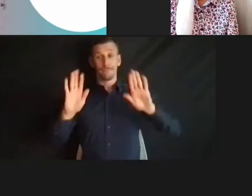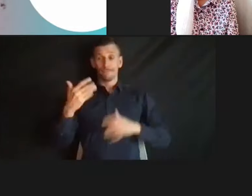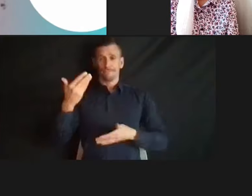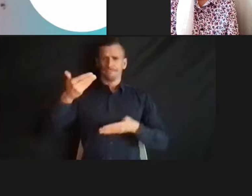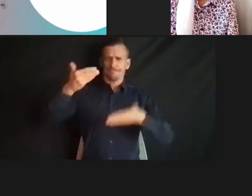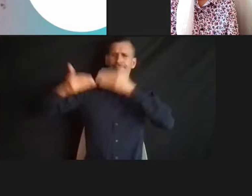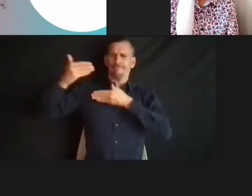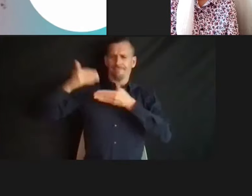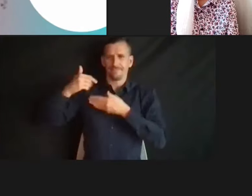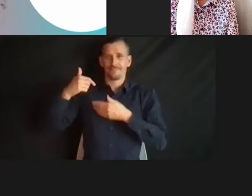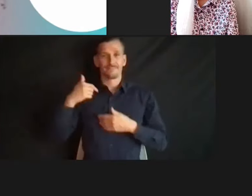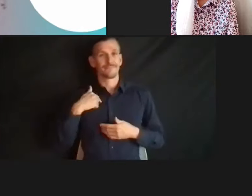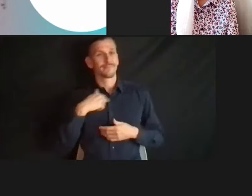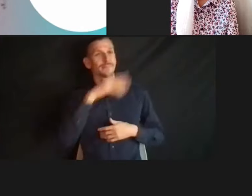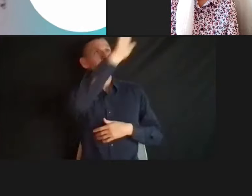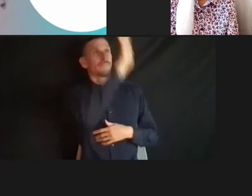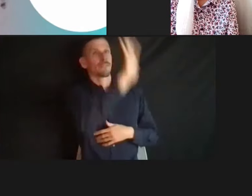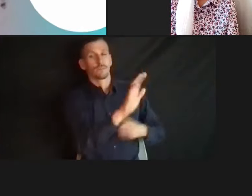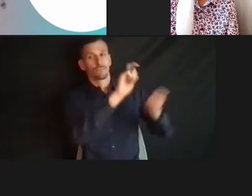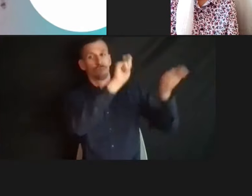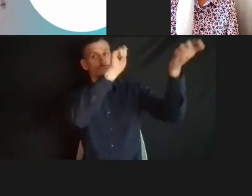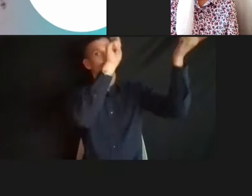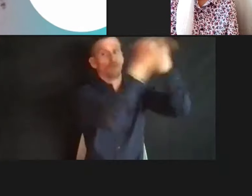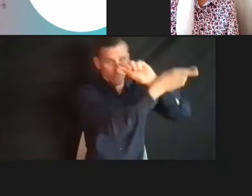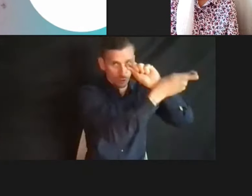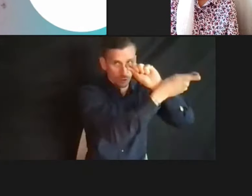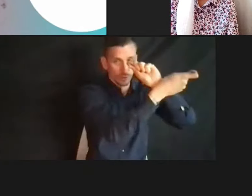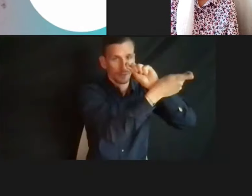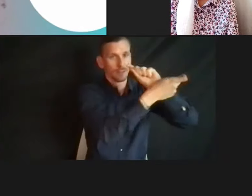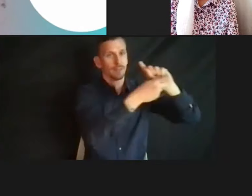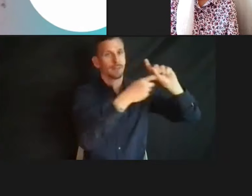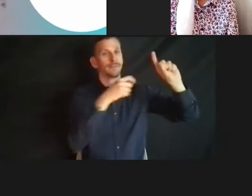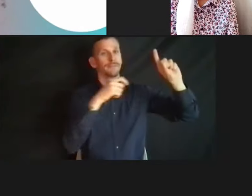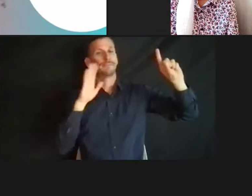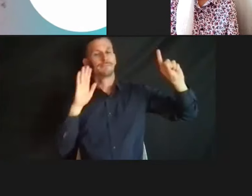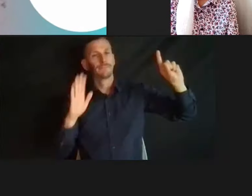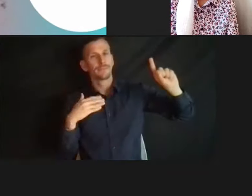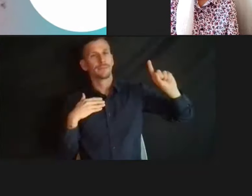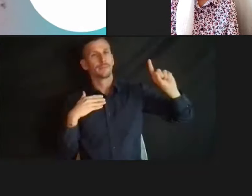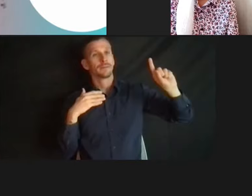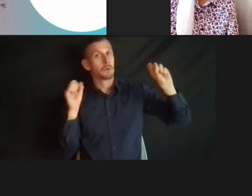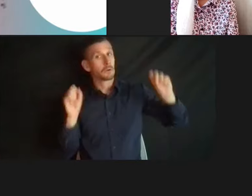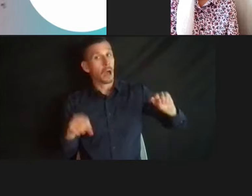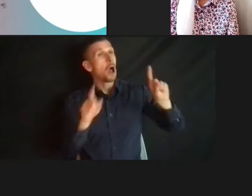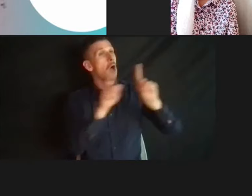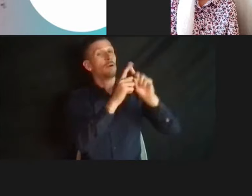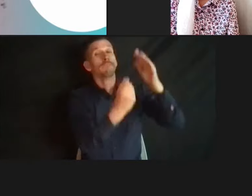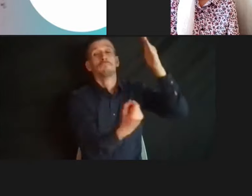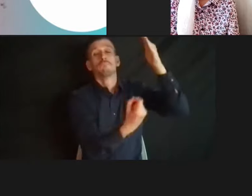slow and shocks from typhoons and rains and heavy flooding and droughts. It's both sides